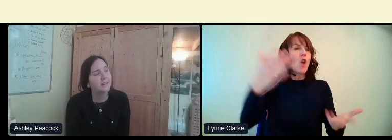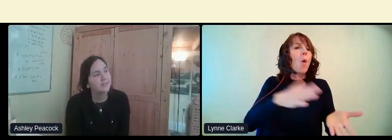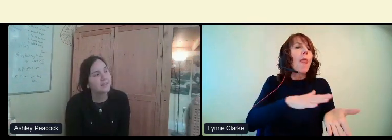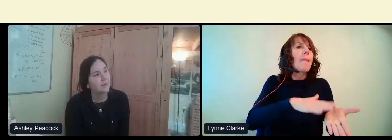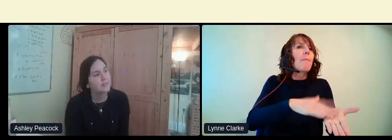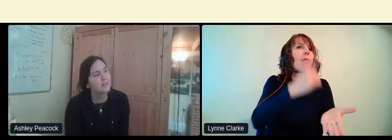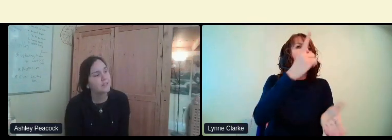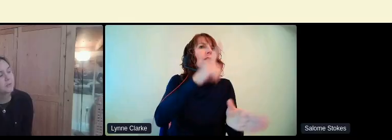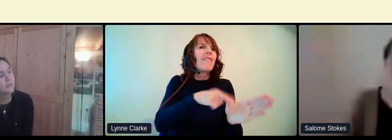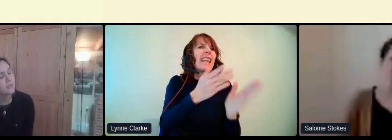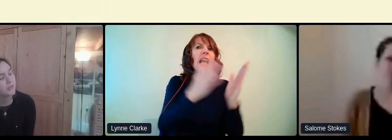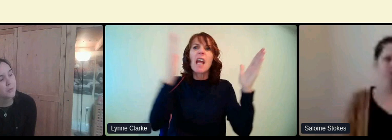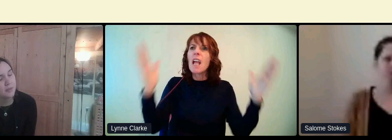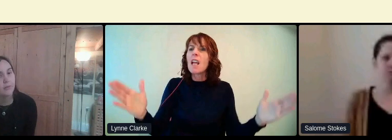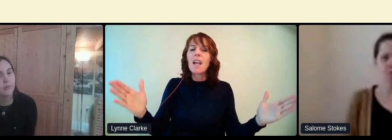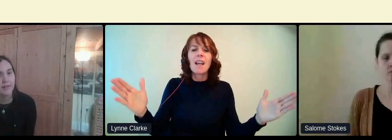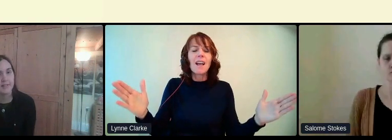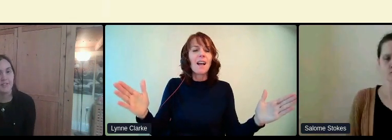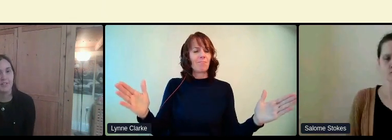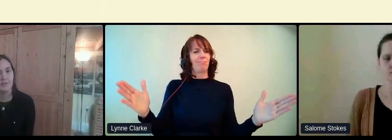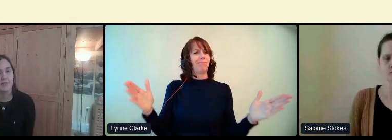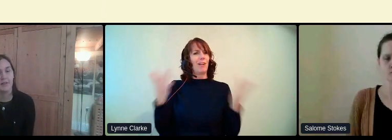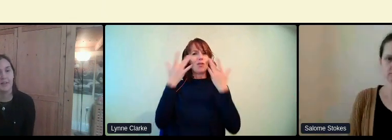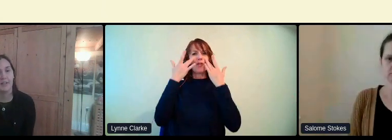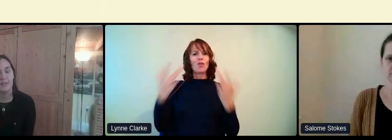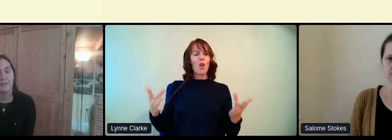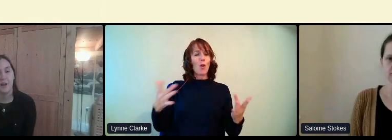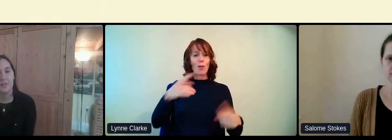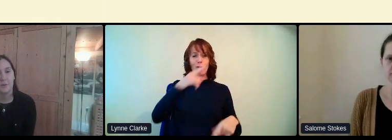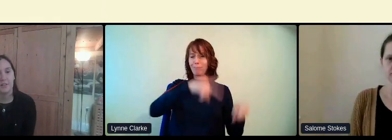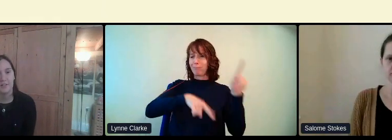The other thing as well, you know within the organisation, it's okay to ask questions